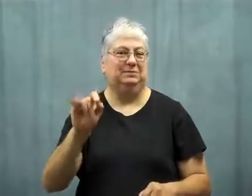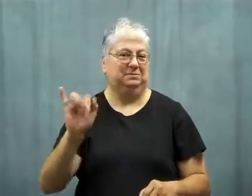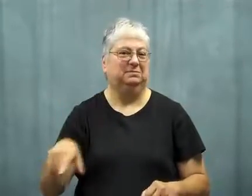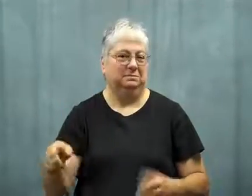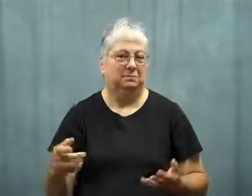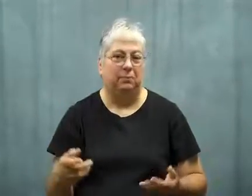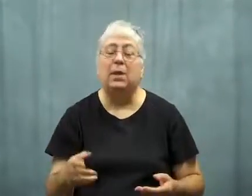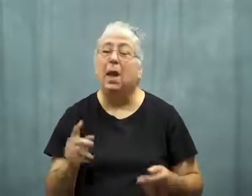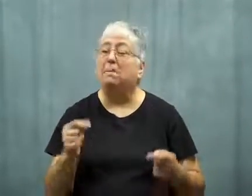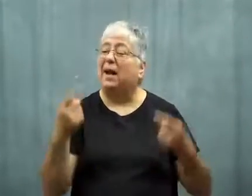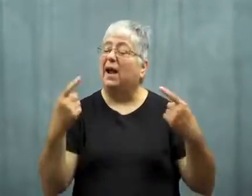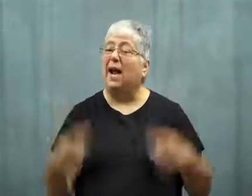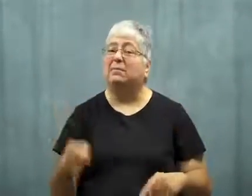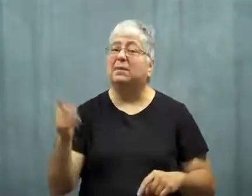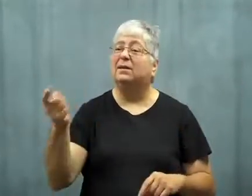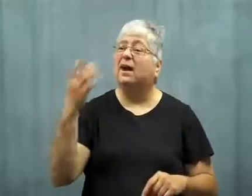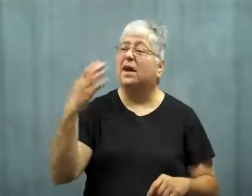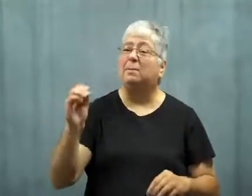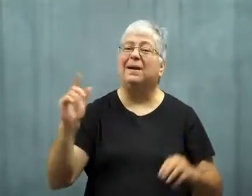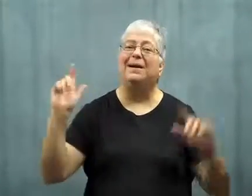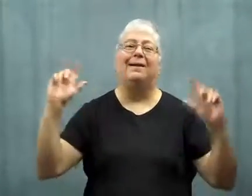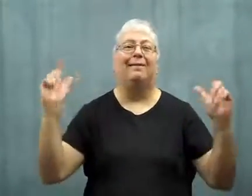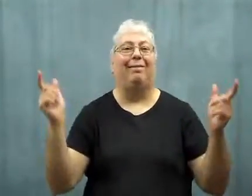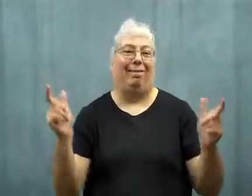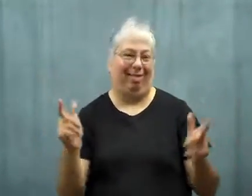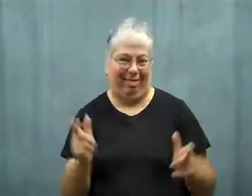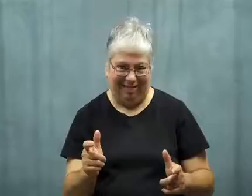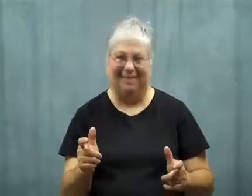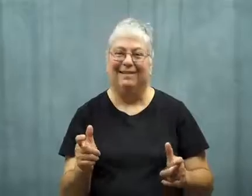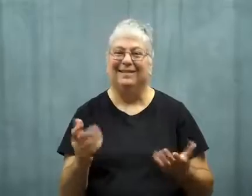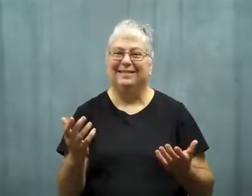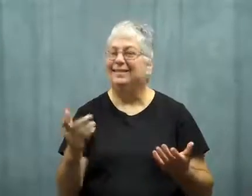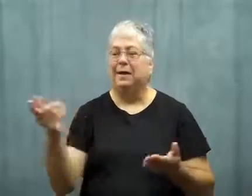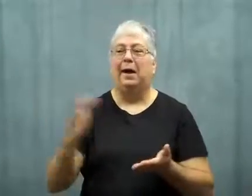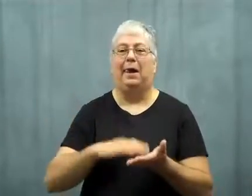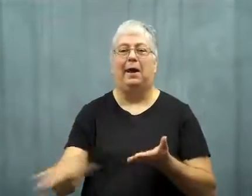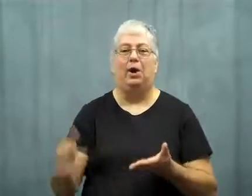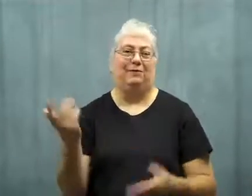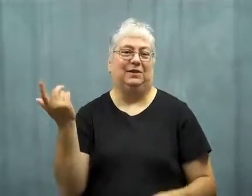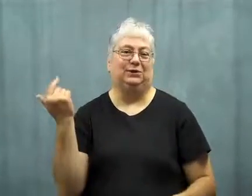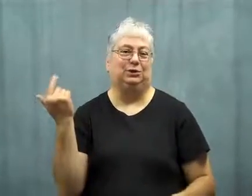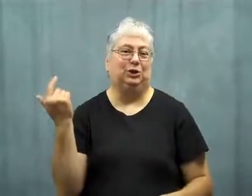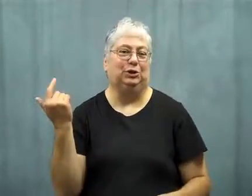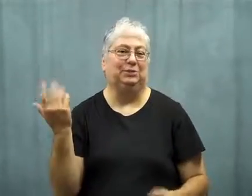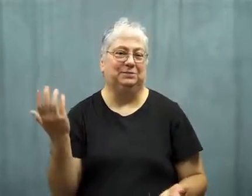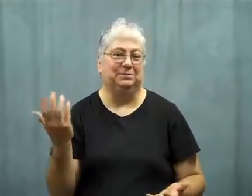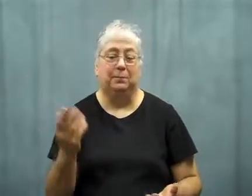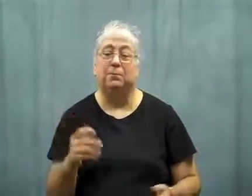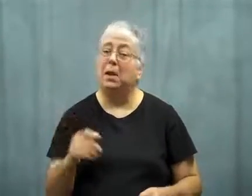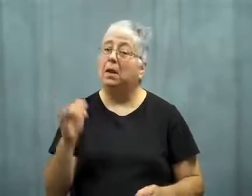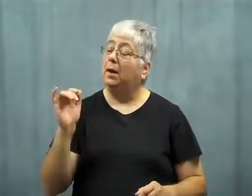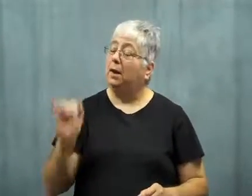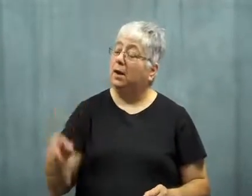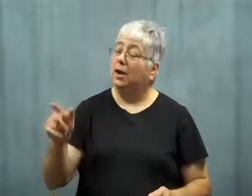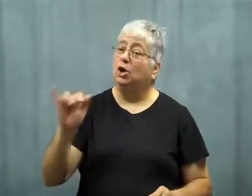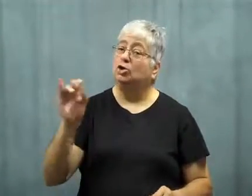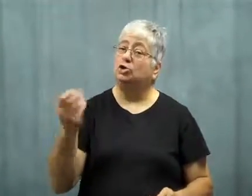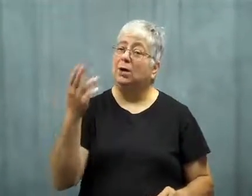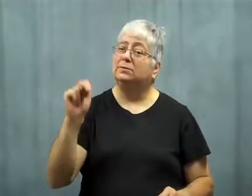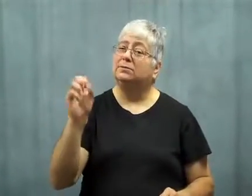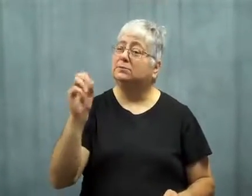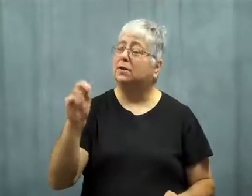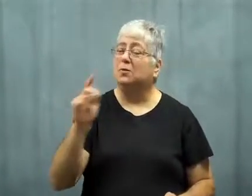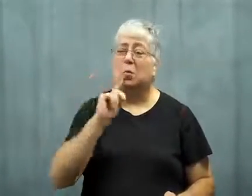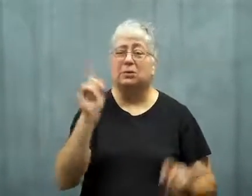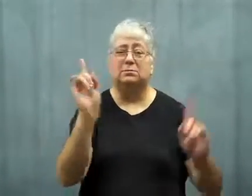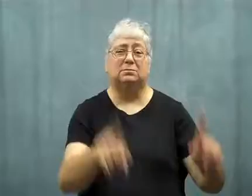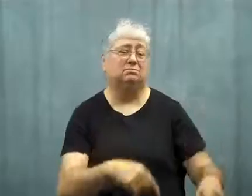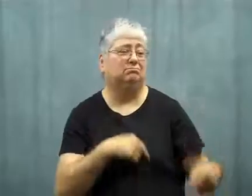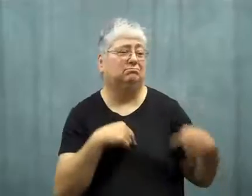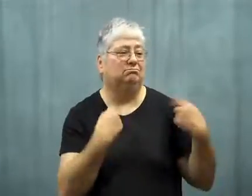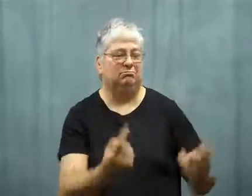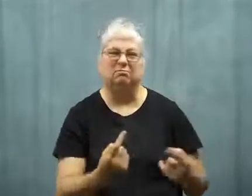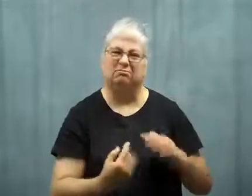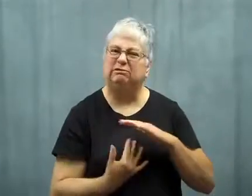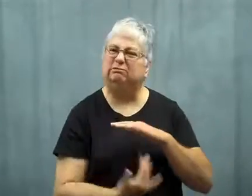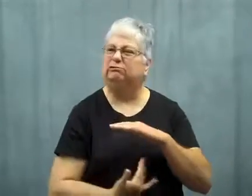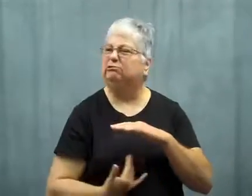The company downsized, and he was laid off last year.